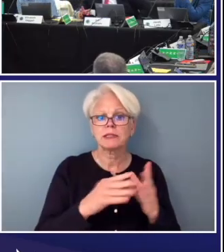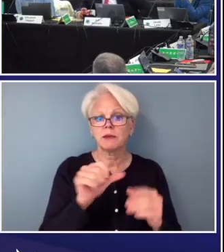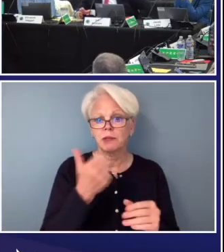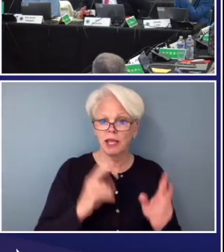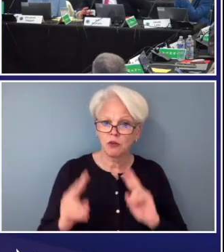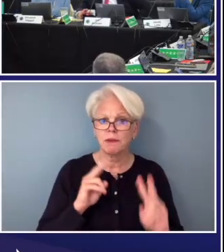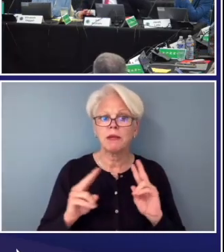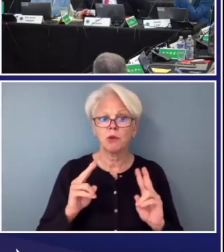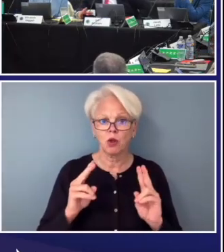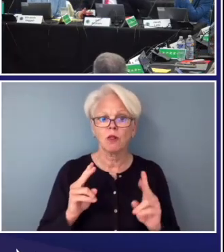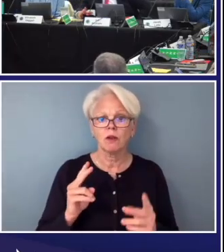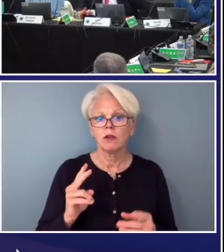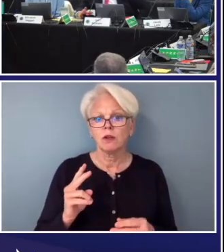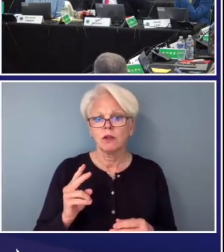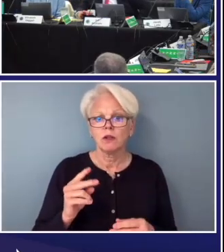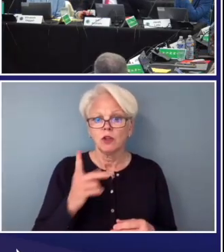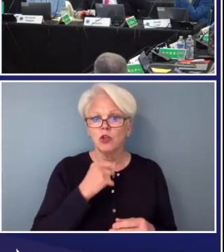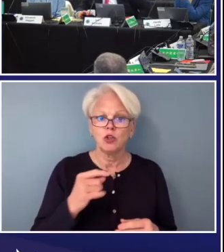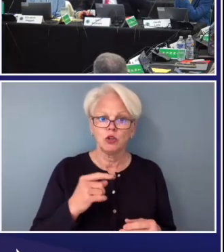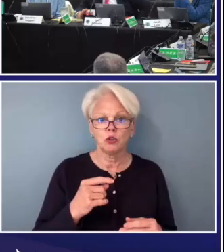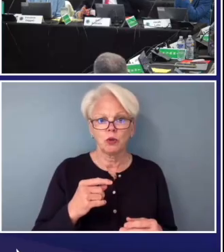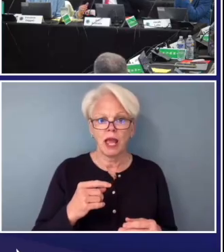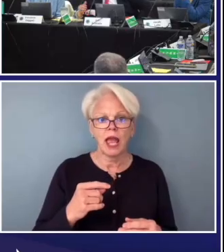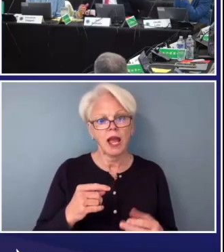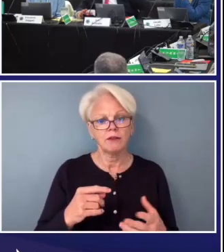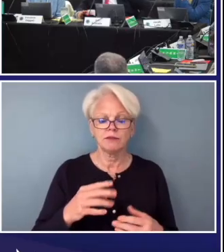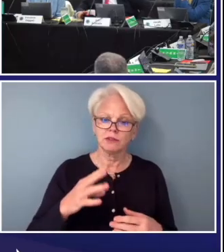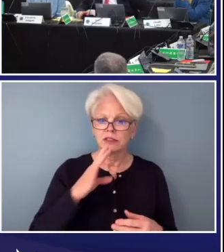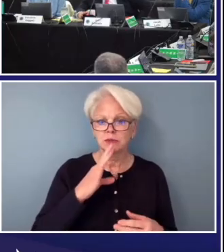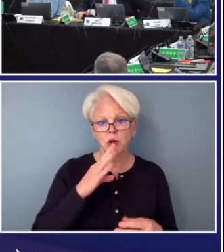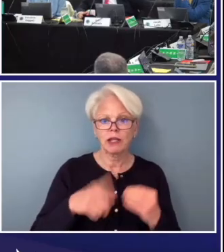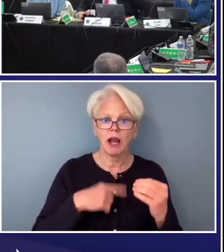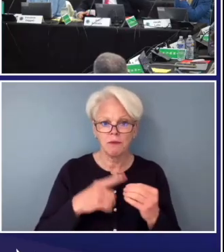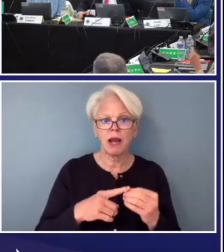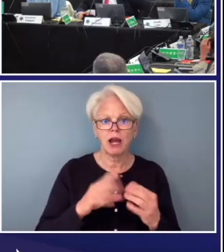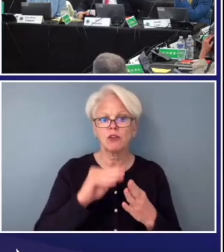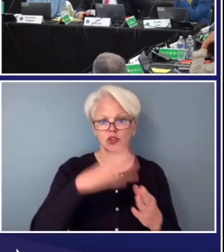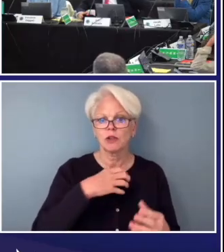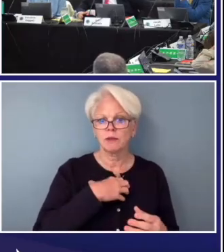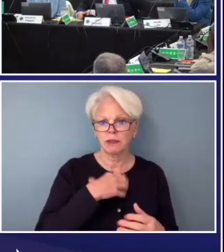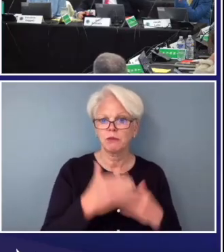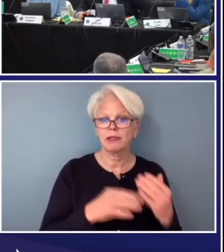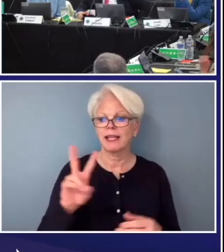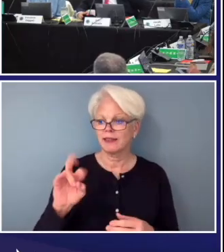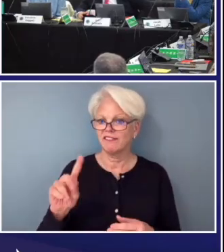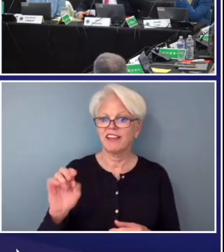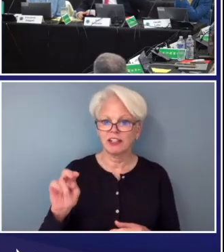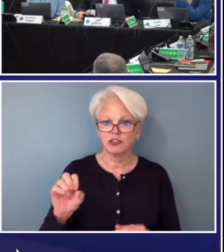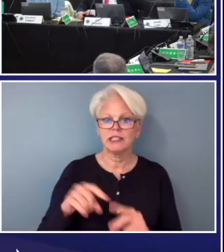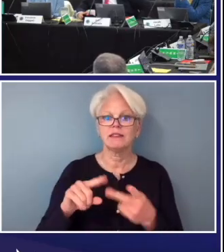um, vocal about the student complaint processes like the veterans and the student groups, um, and consider a joint proposal.